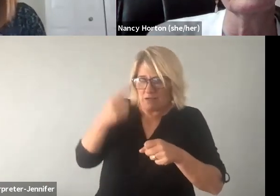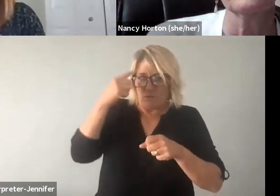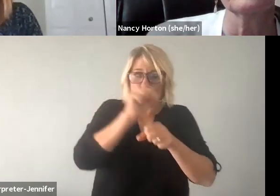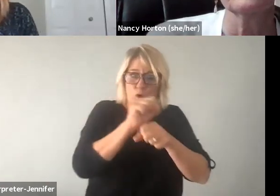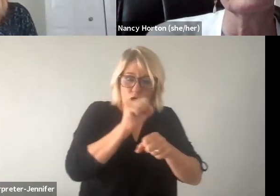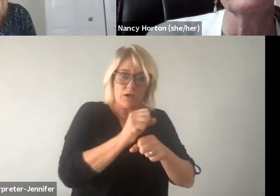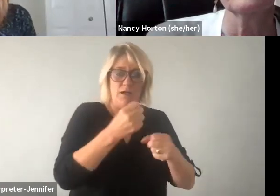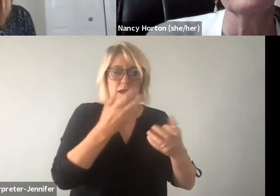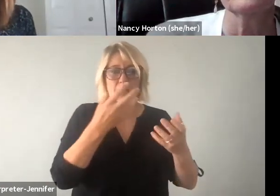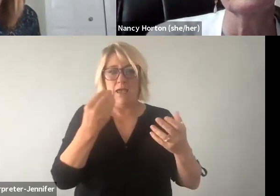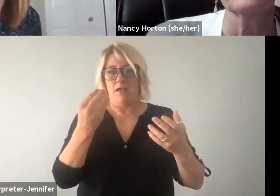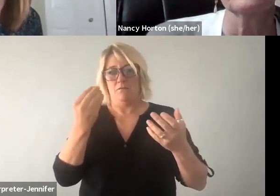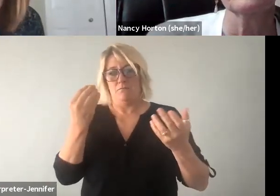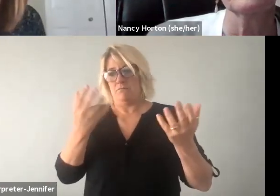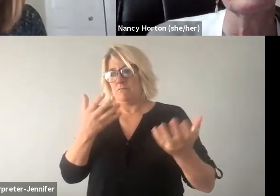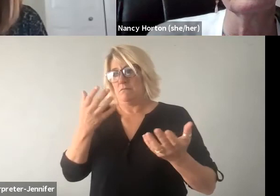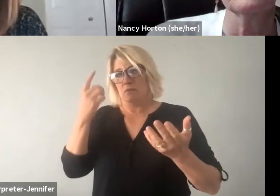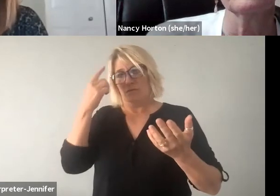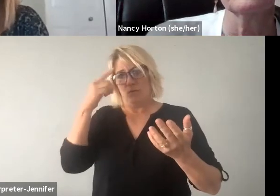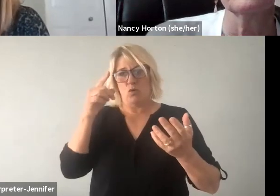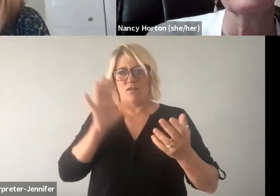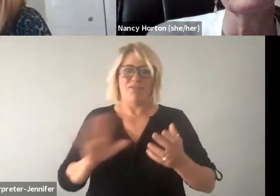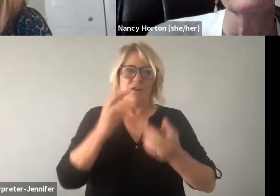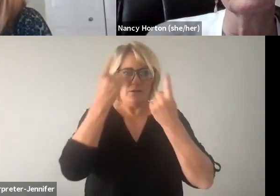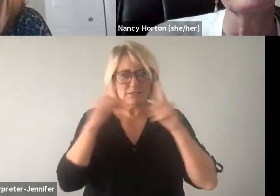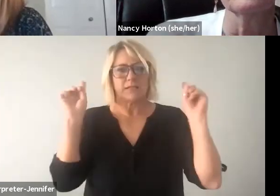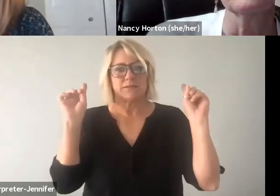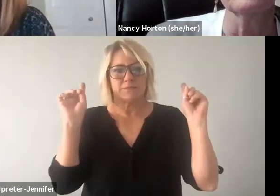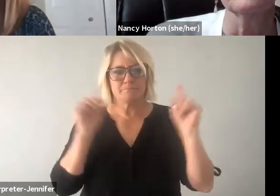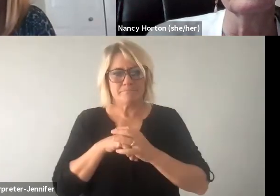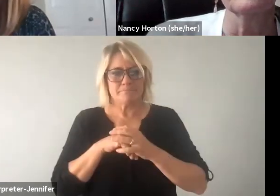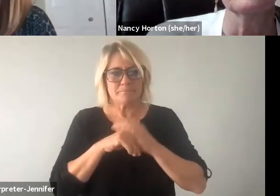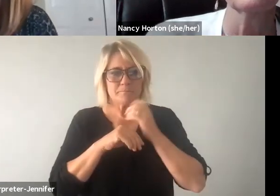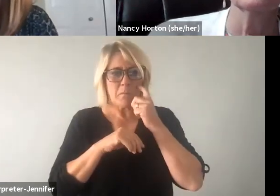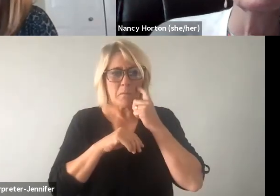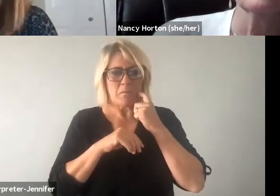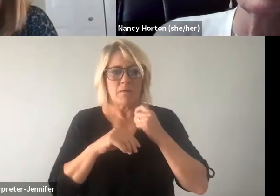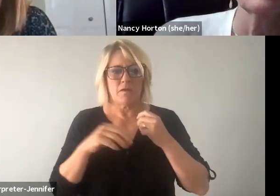ensuring that everybody is participating and has access to services and getting what they need to